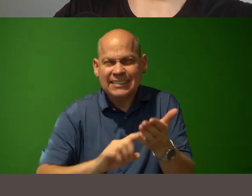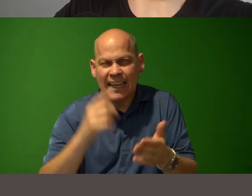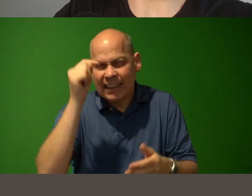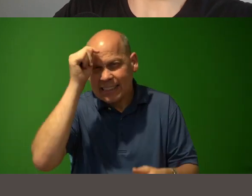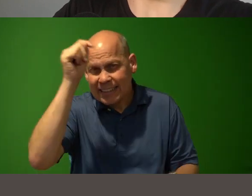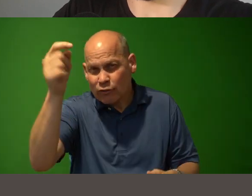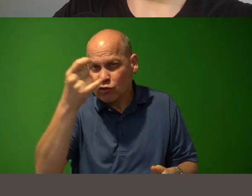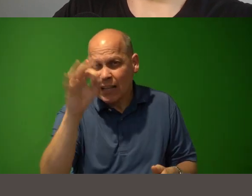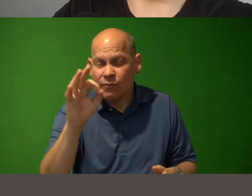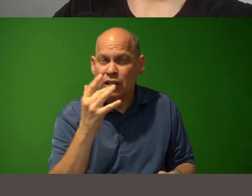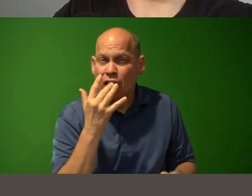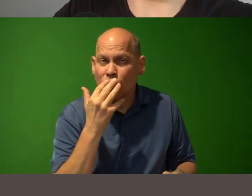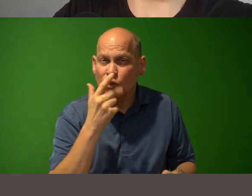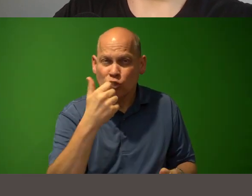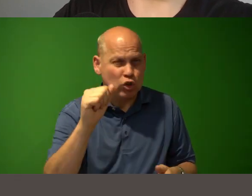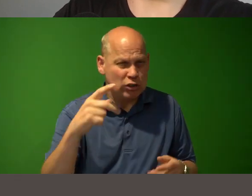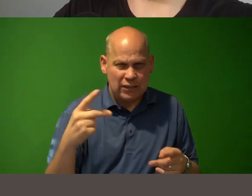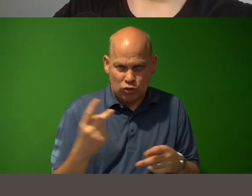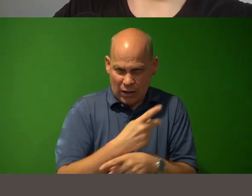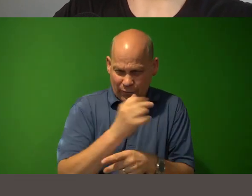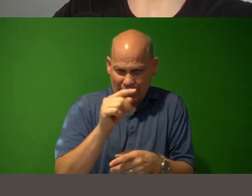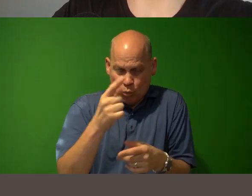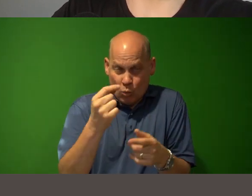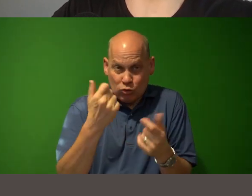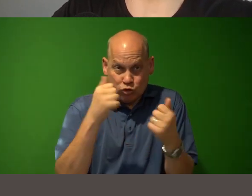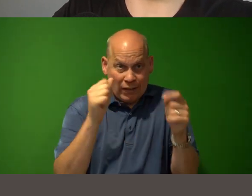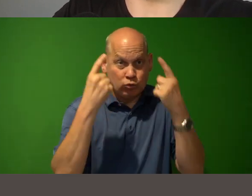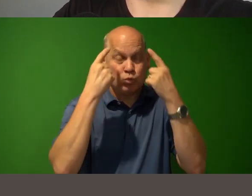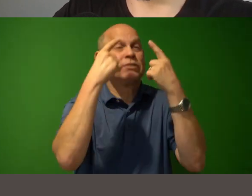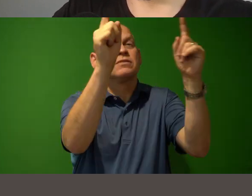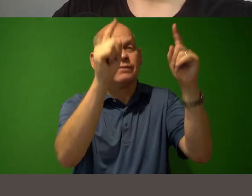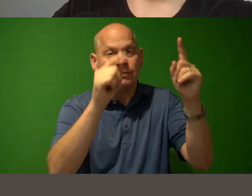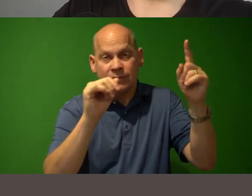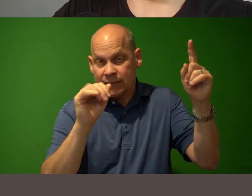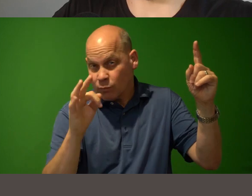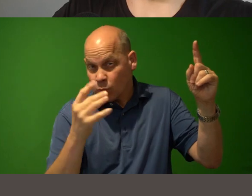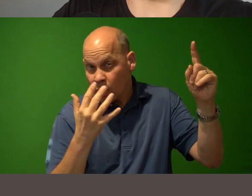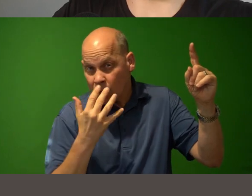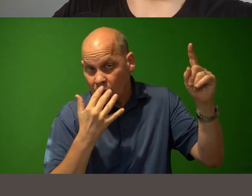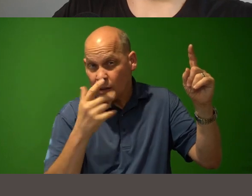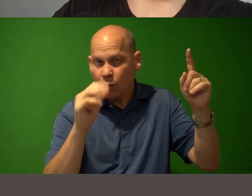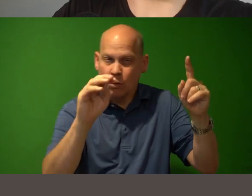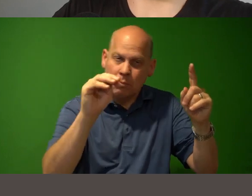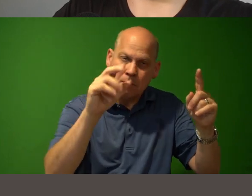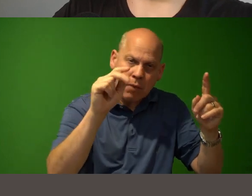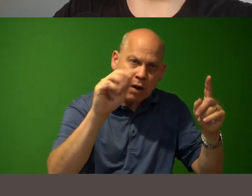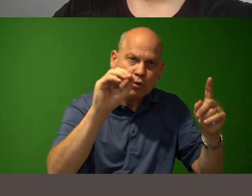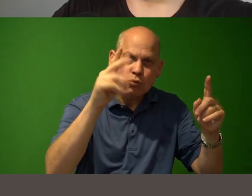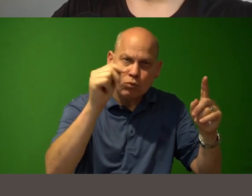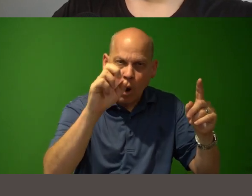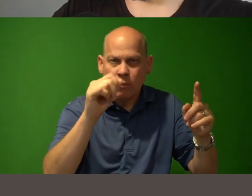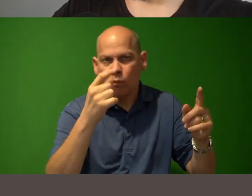So all you have to do is figure out what it is you're trying to achieve with the color, whether you want a monochrome, multi-color or whatever.